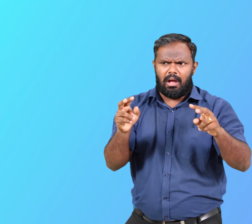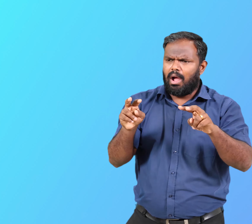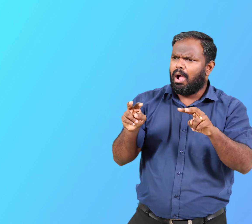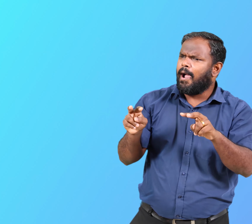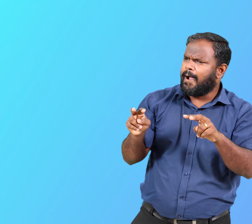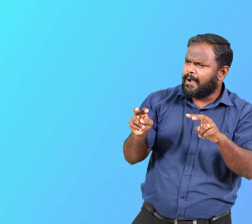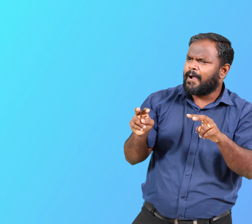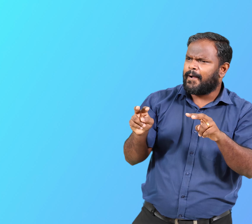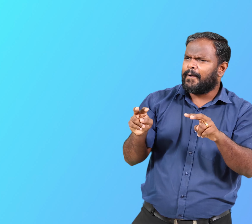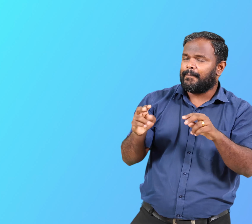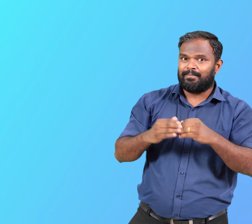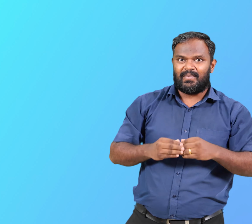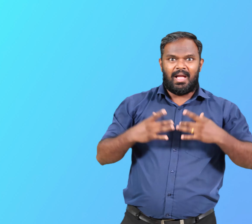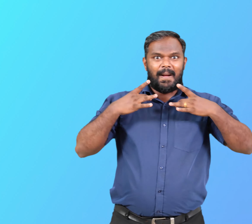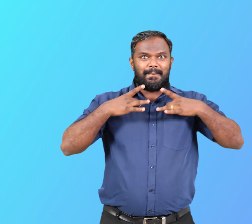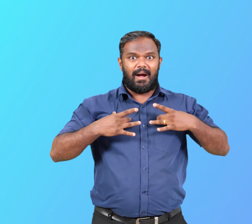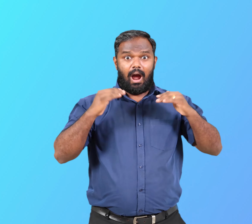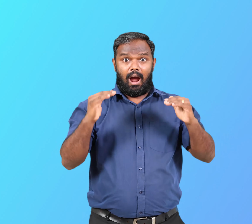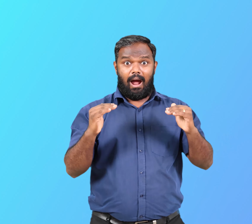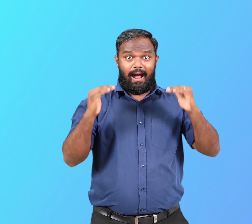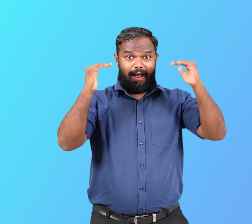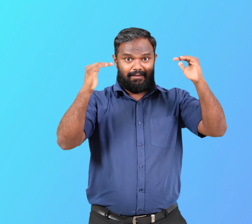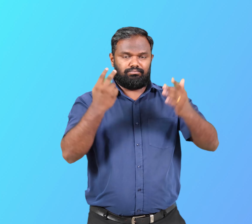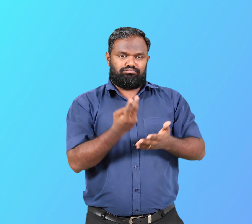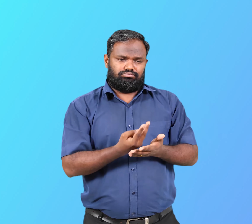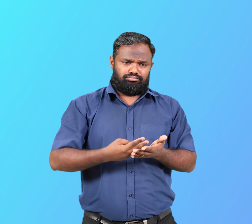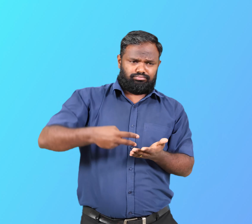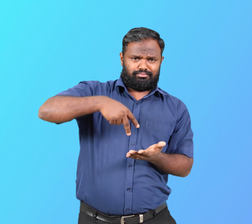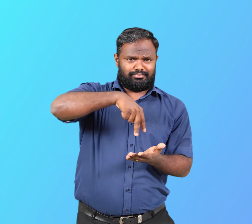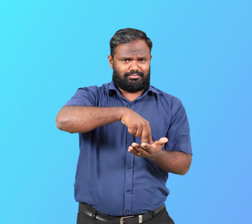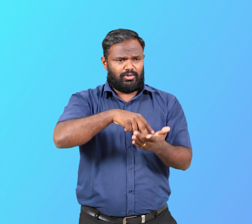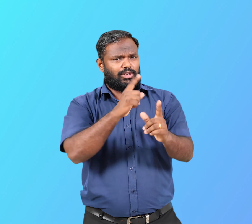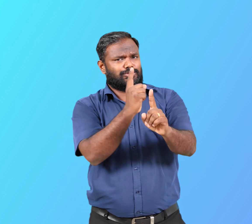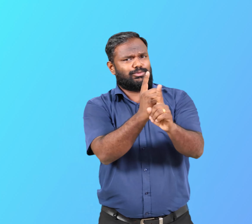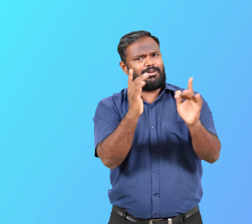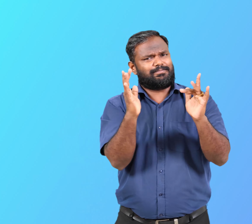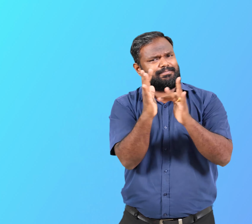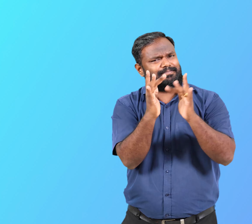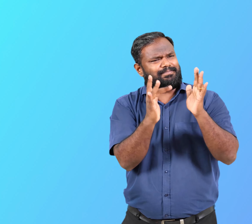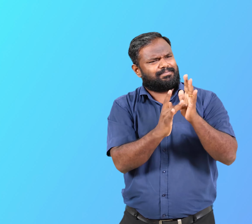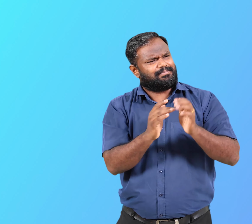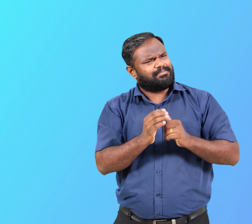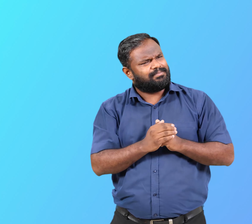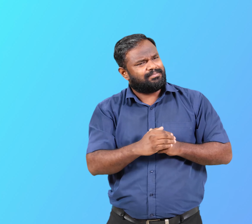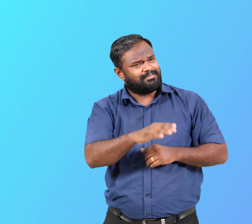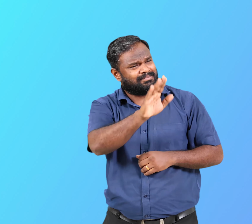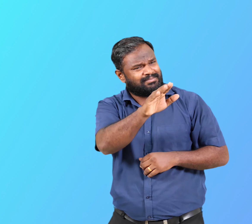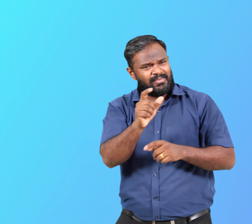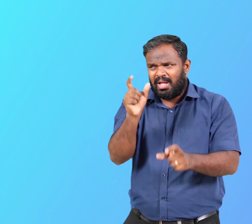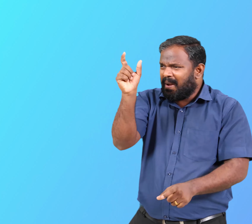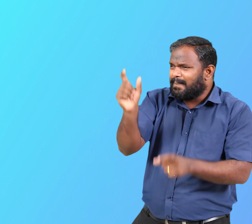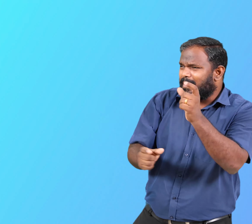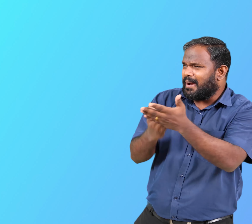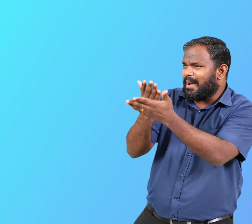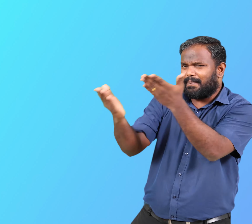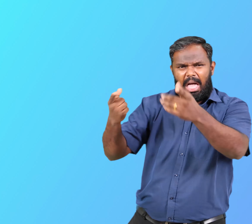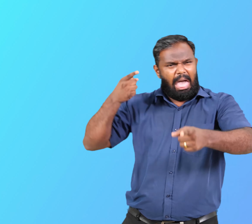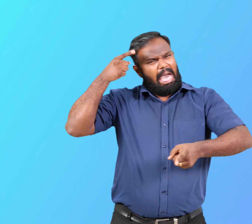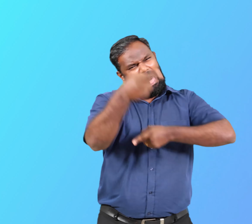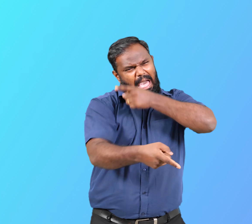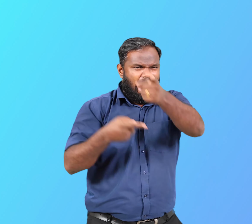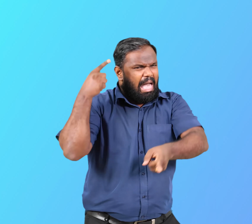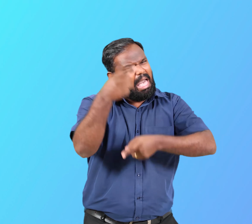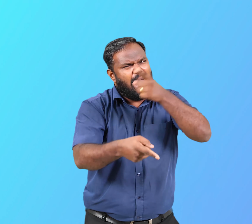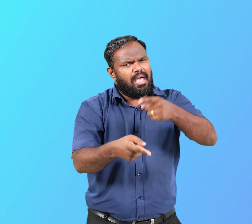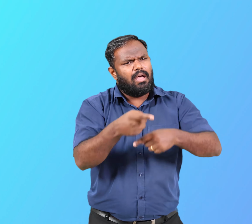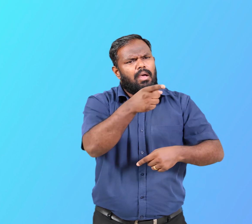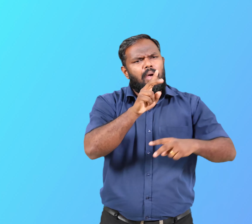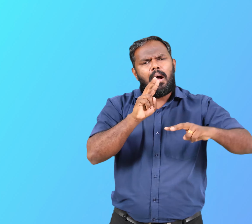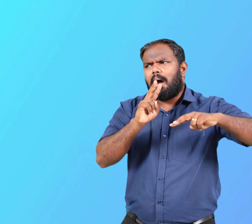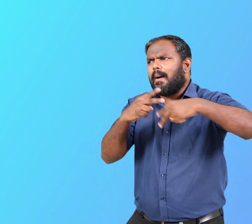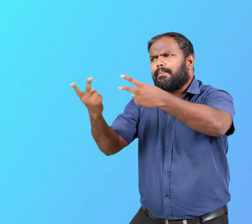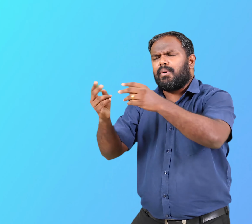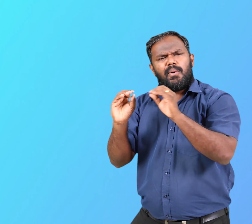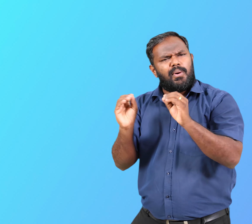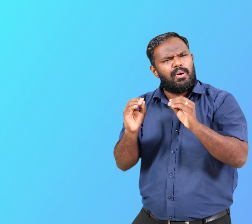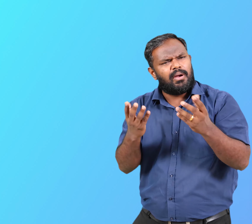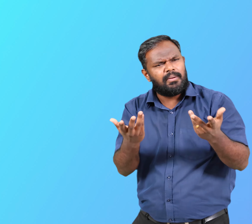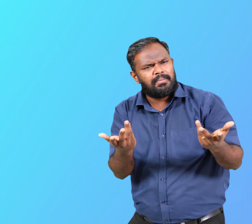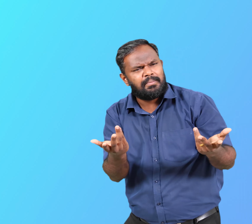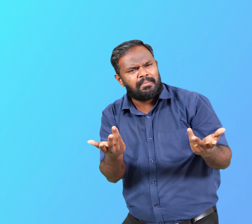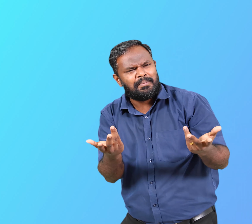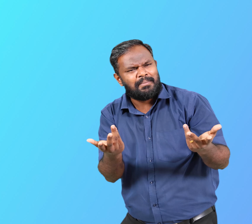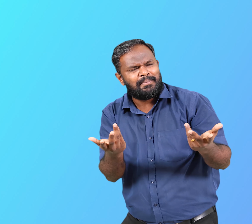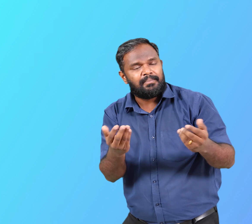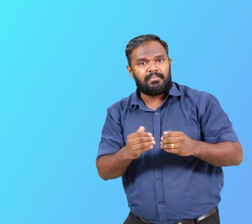Then the high priest stood up and said to Jesus, “Don’t you have anything to say about these charges against you? Are they telling the truth?”